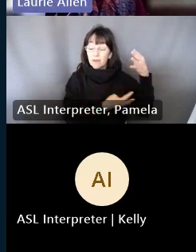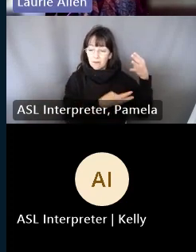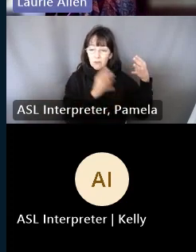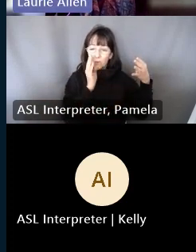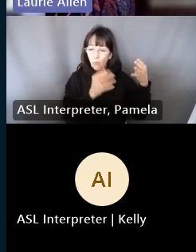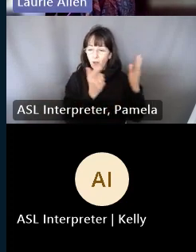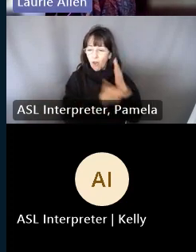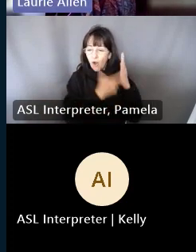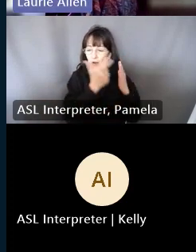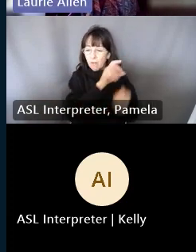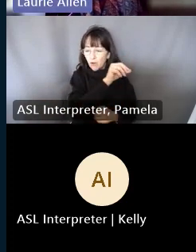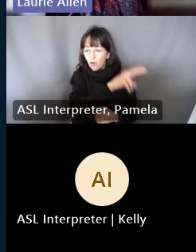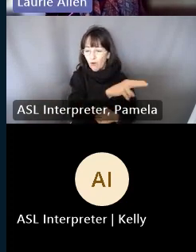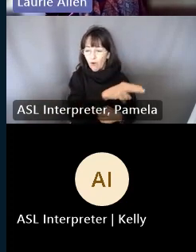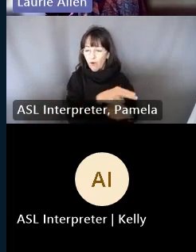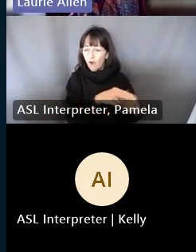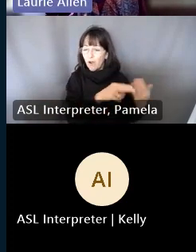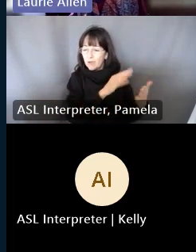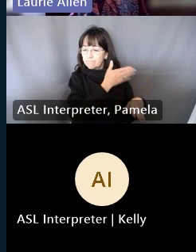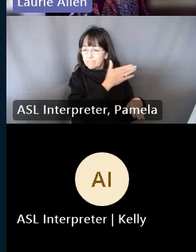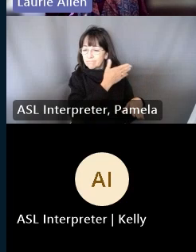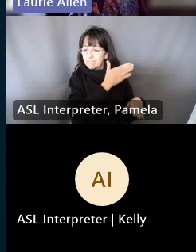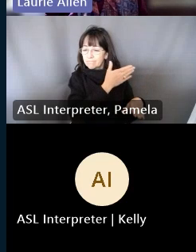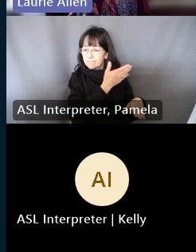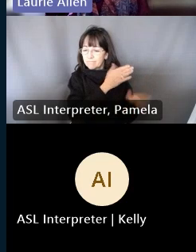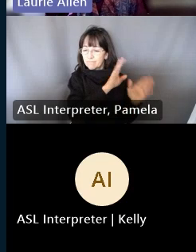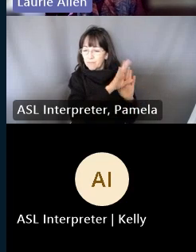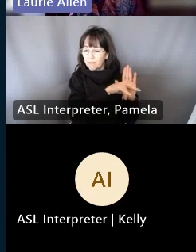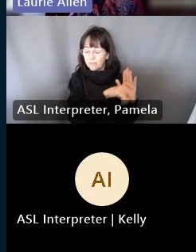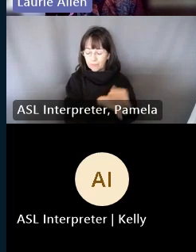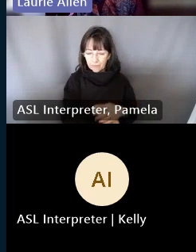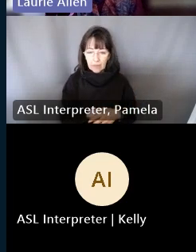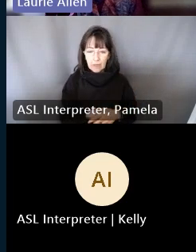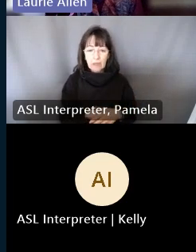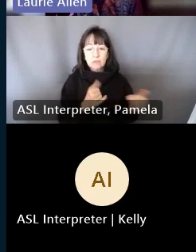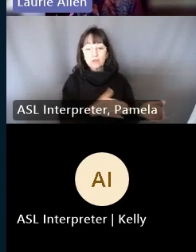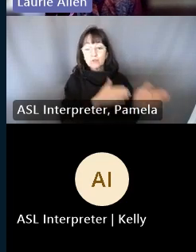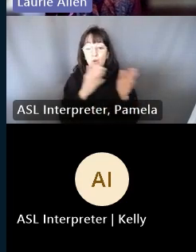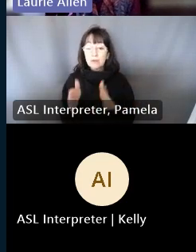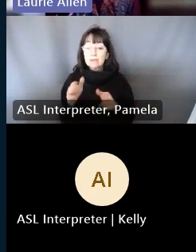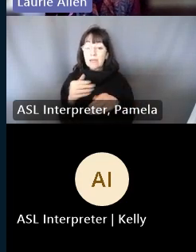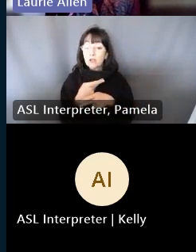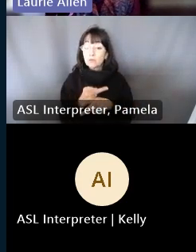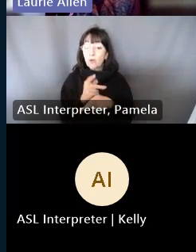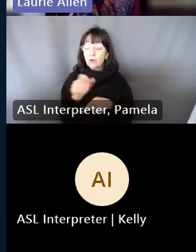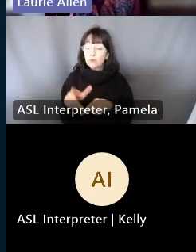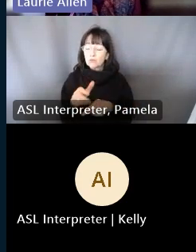So moving into some of the productivity tools by product, and this is not a comprehensive list, but I just want to give you a feel for